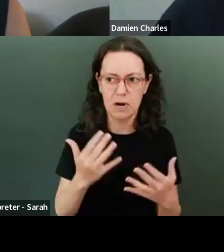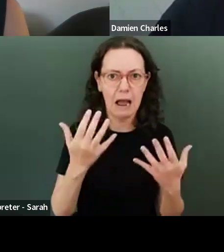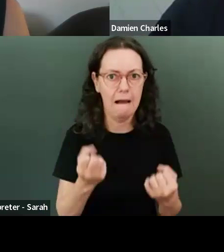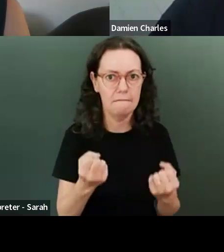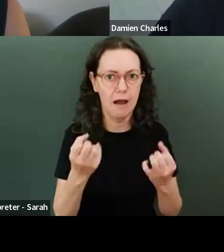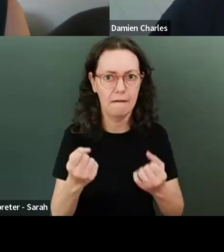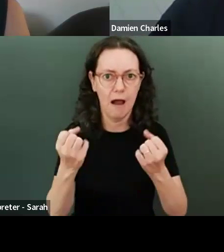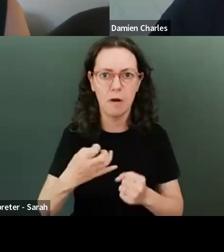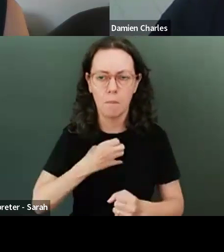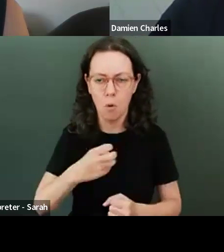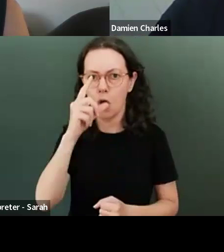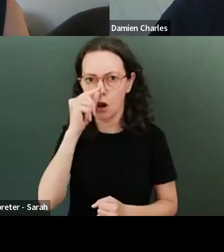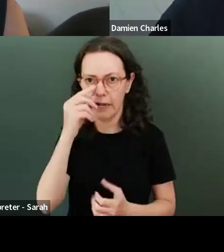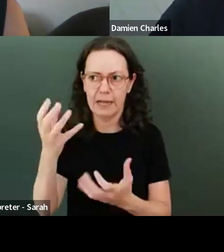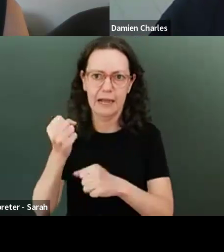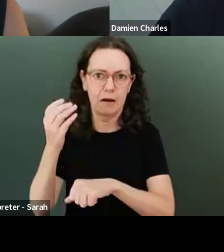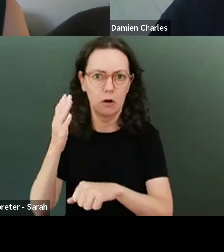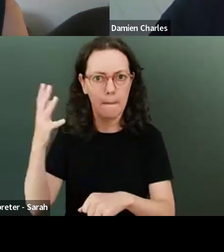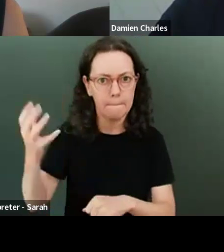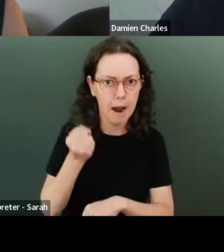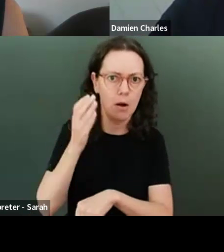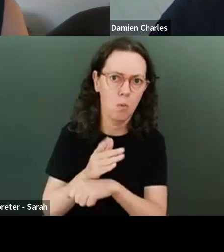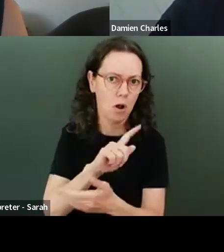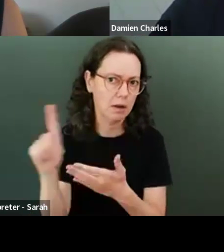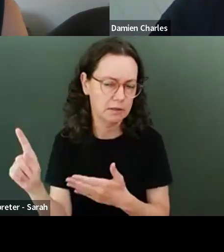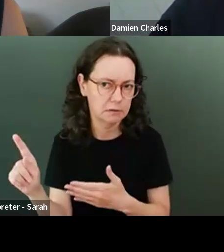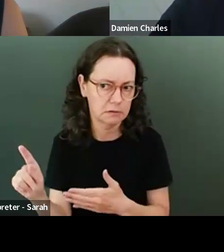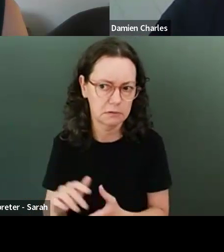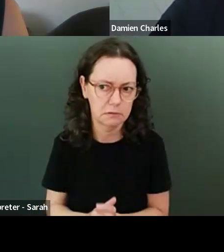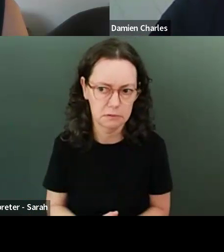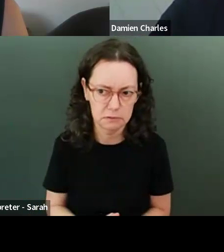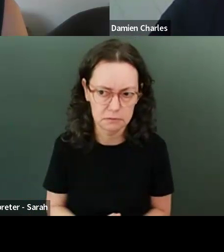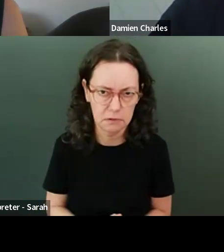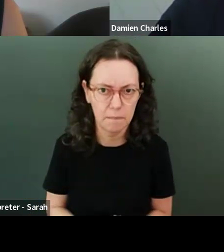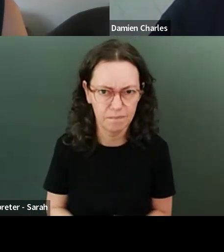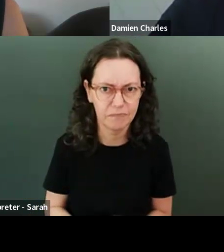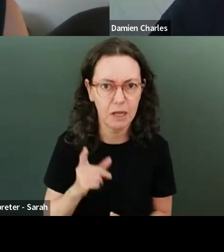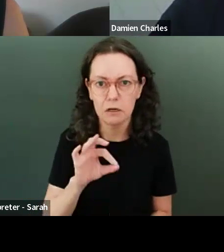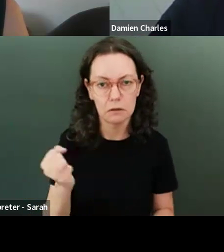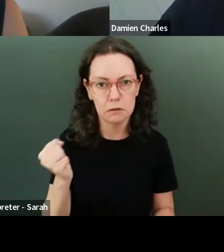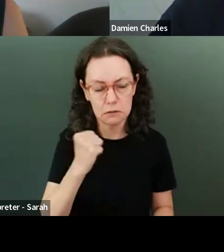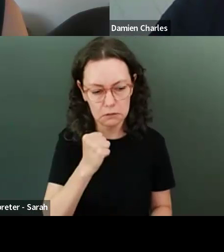back to high expectations. It's that it's good quality work